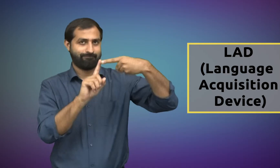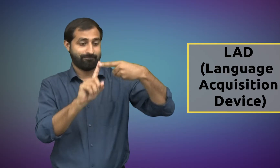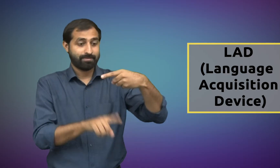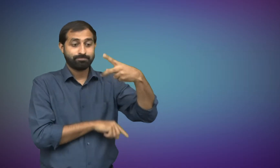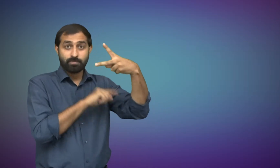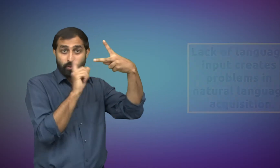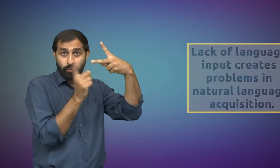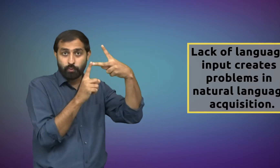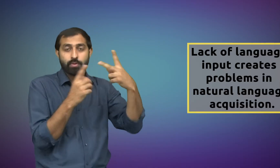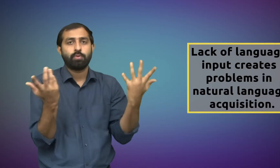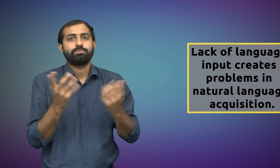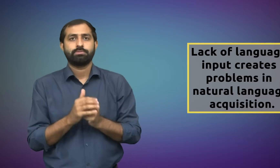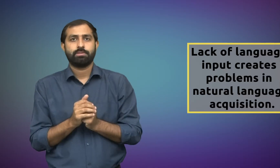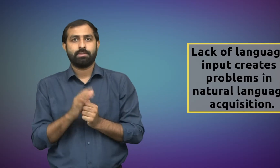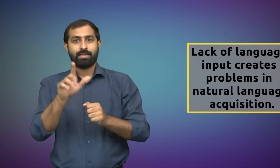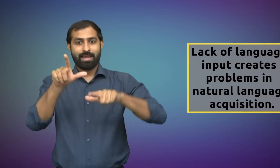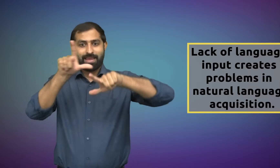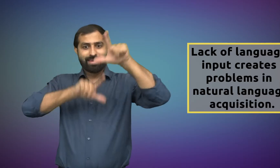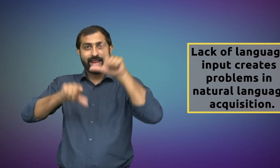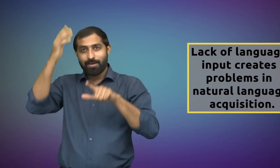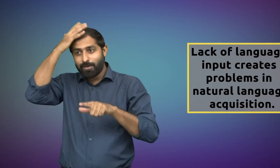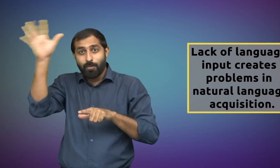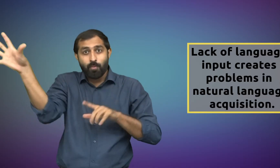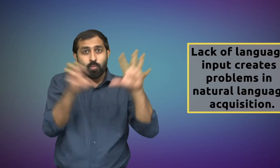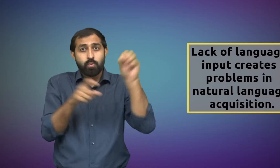LAD is activated through language input to generate language.